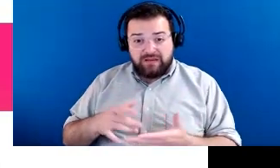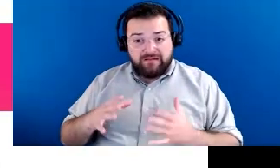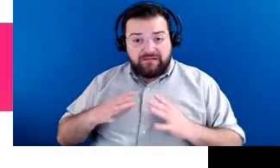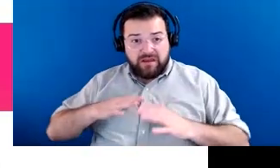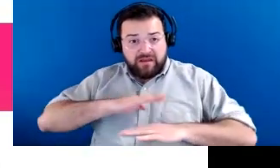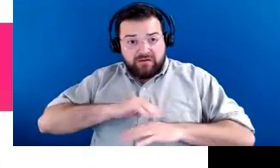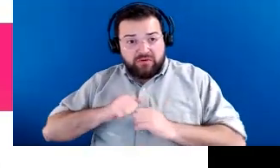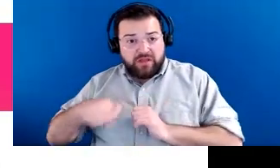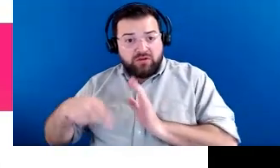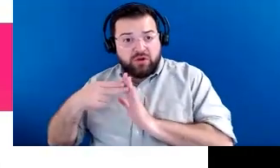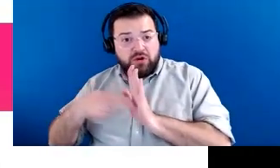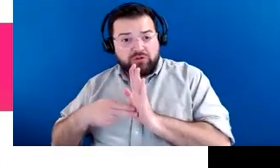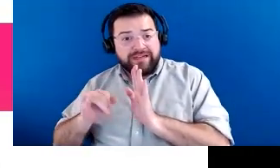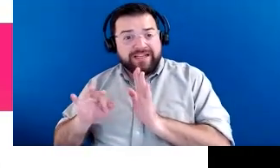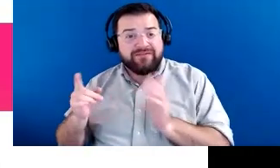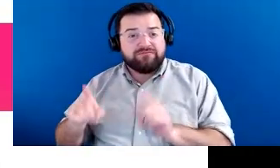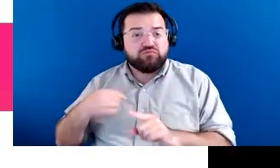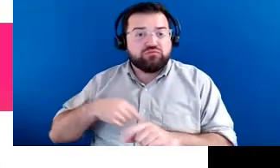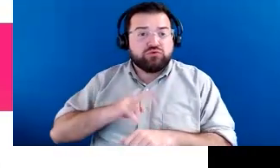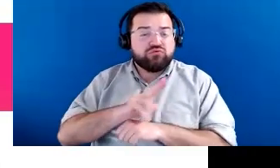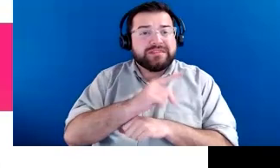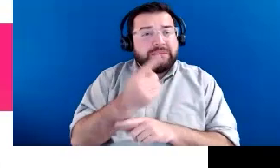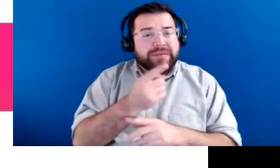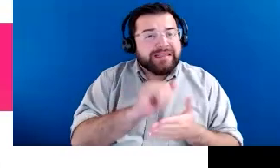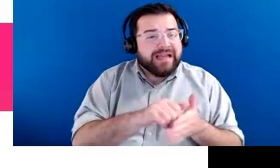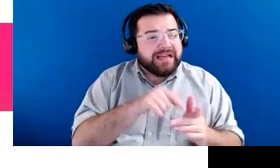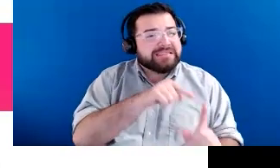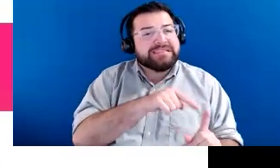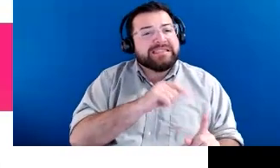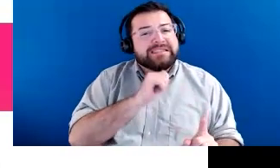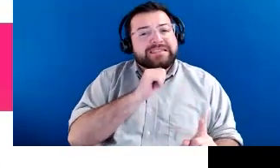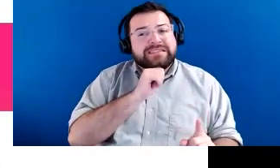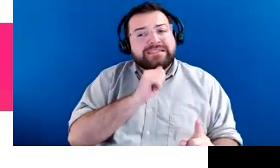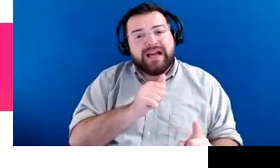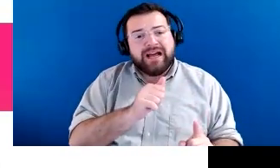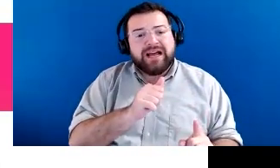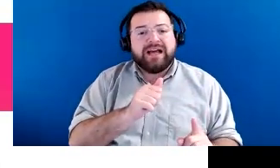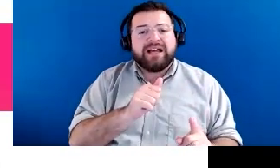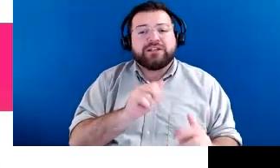If we're using something that's not, you know, a union negotiated form